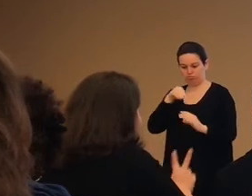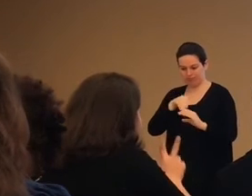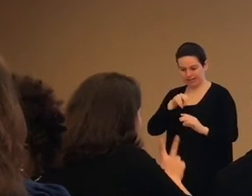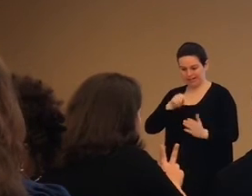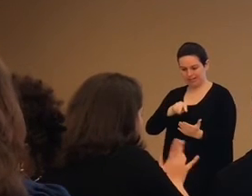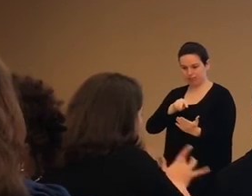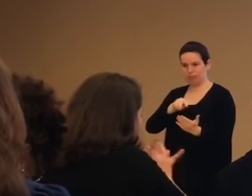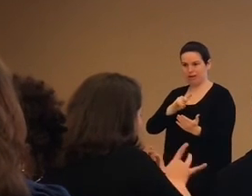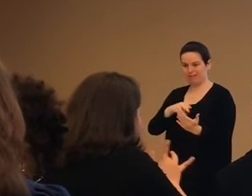Or wherever it's stored